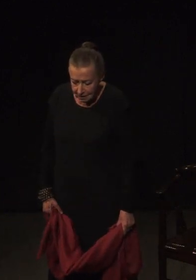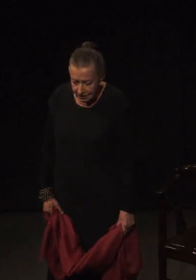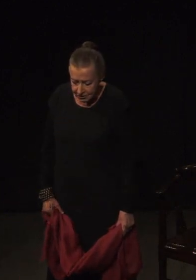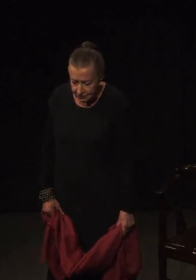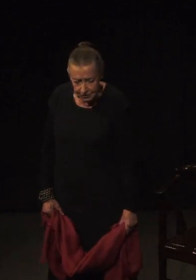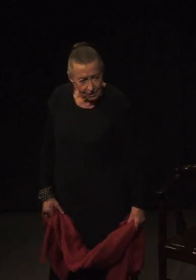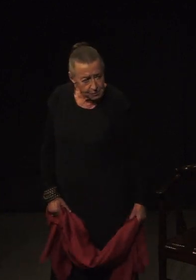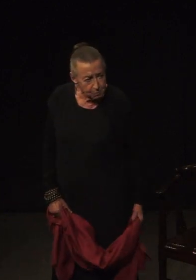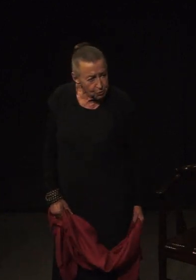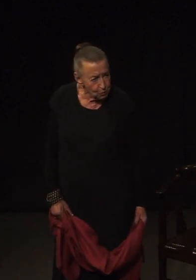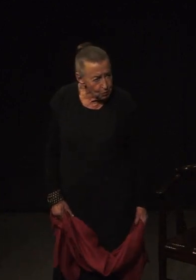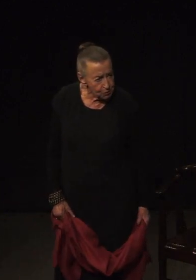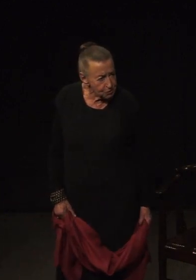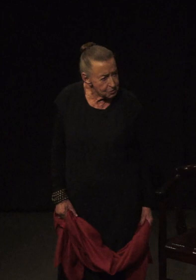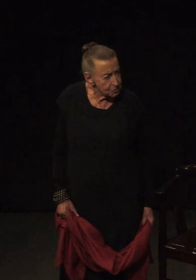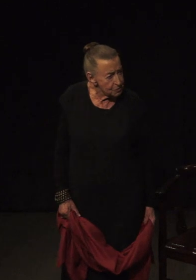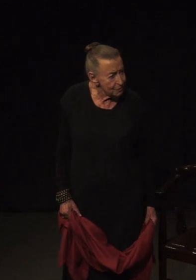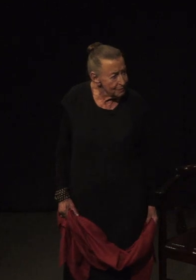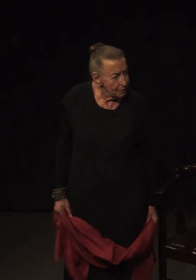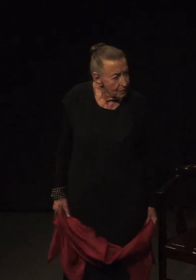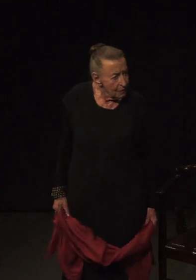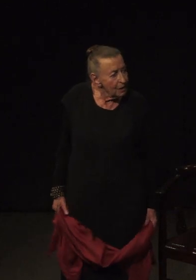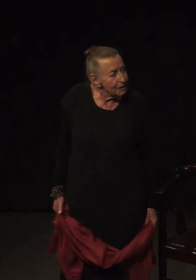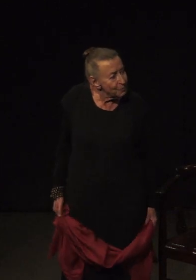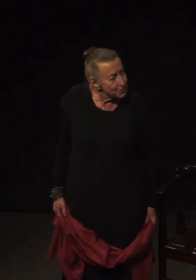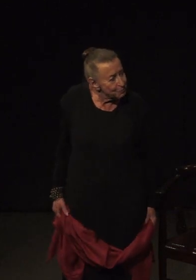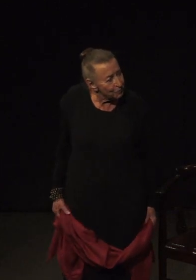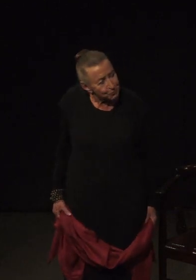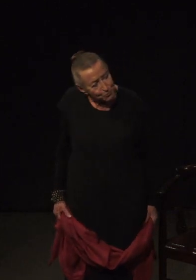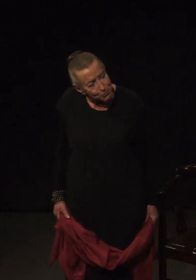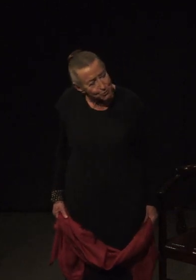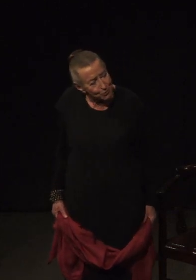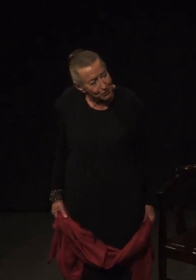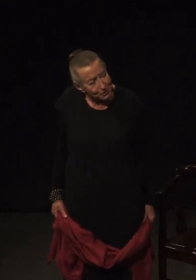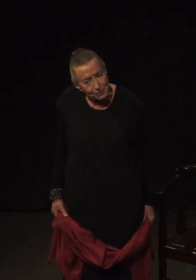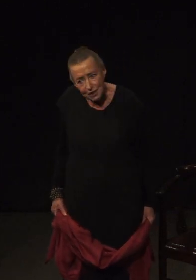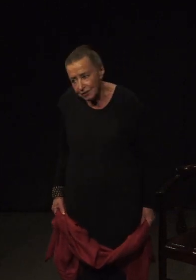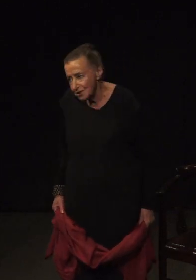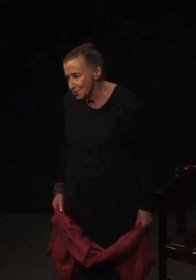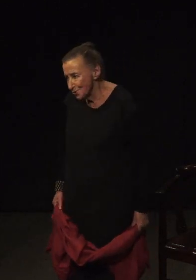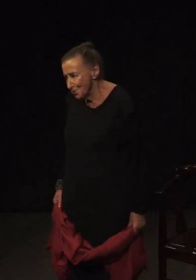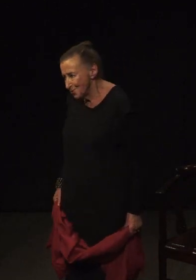"base," though, echoed in his head.